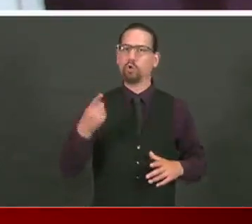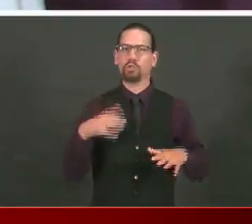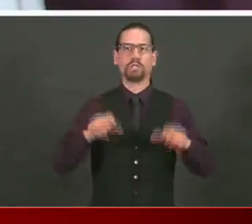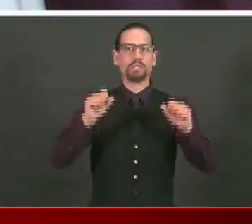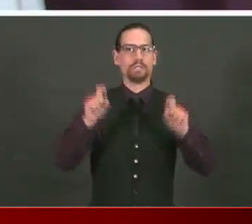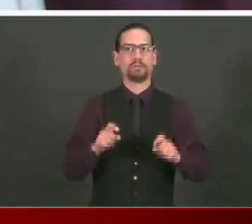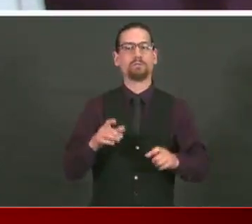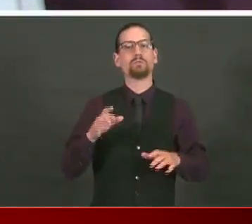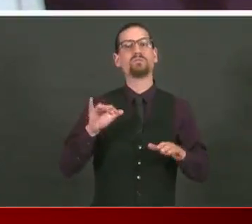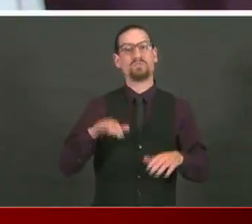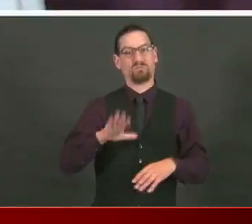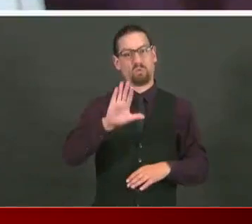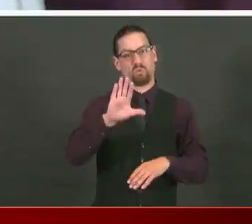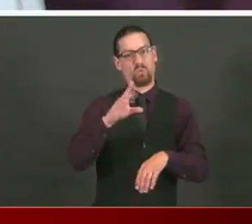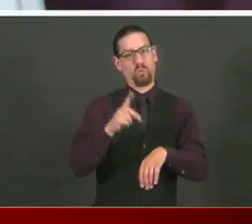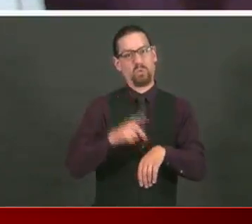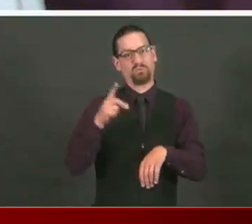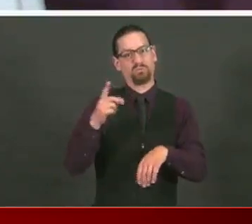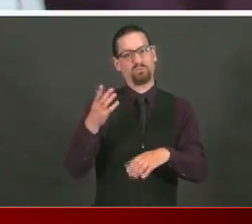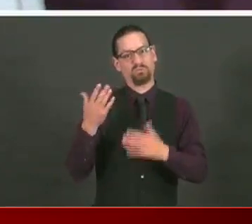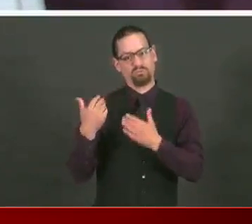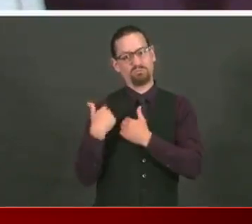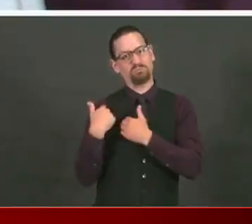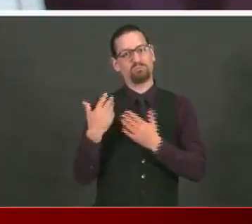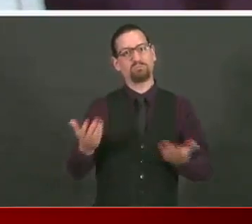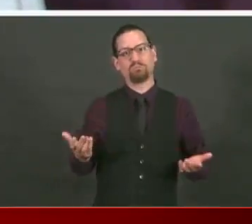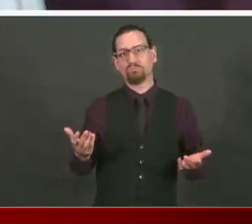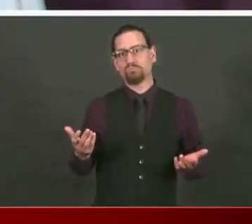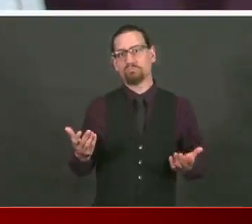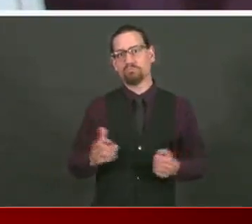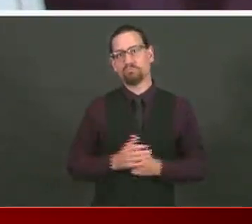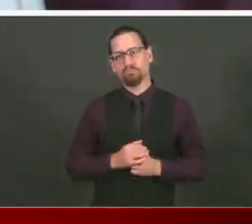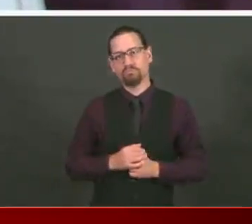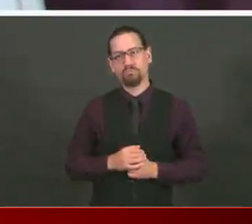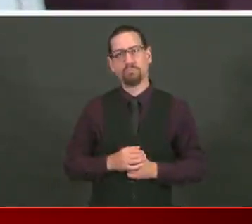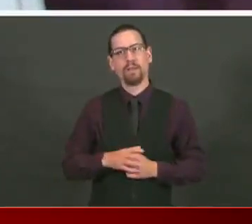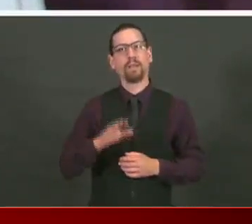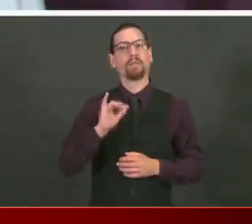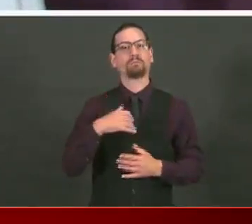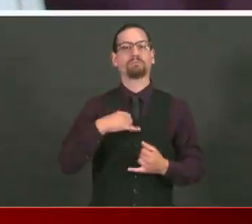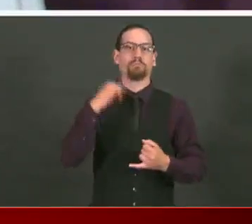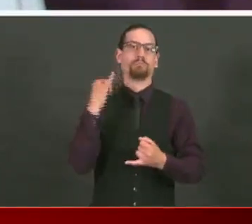RHODE ISLAND. WE ALL HAVE TO DO OUR PART AND THIS WILL HELP US HELP YOU IN